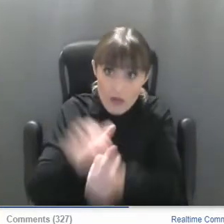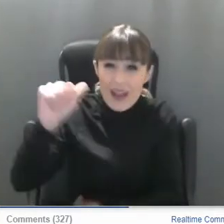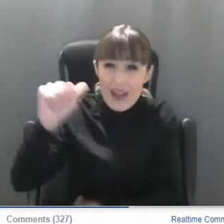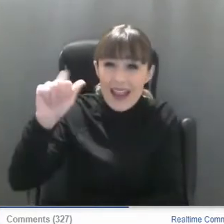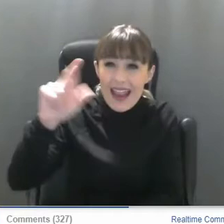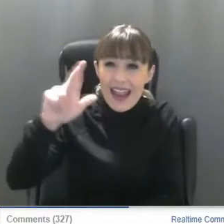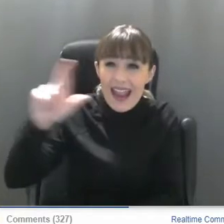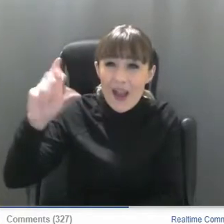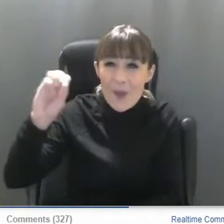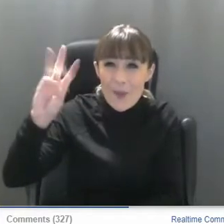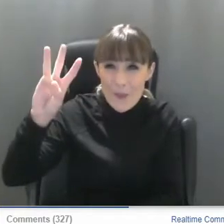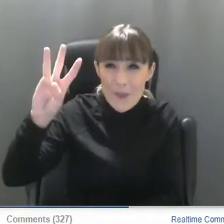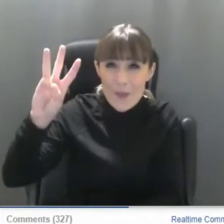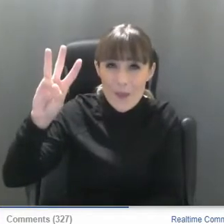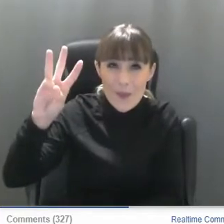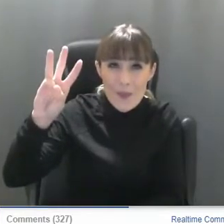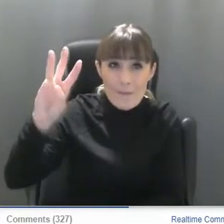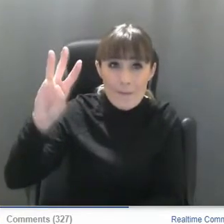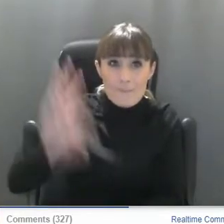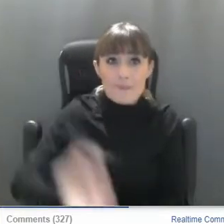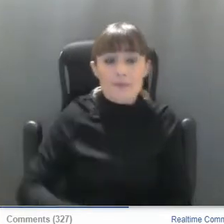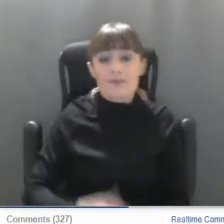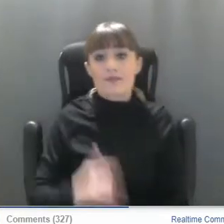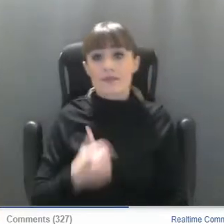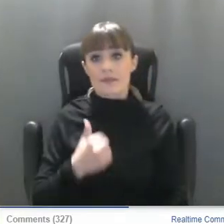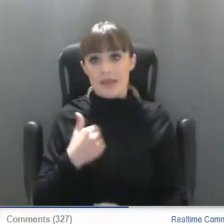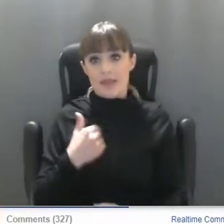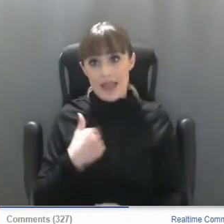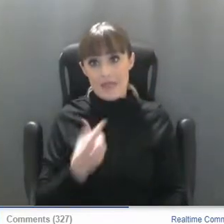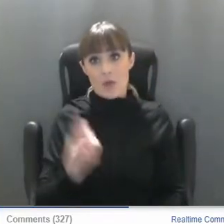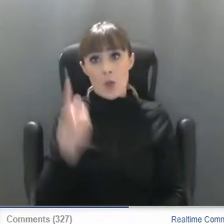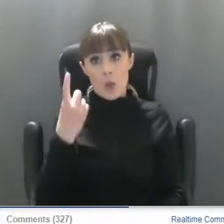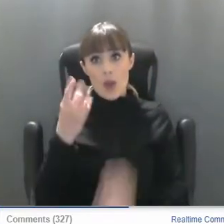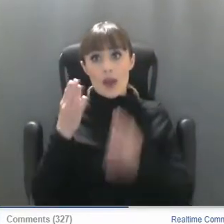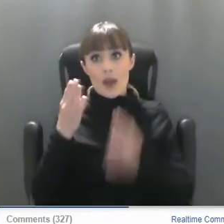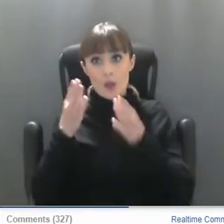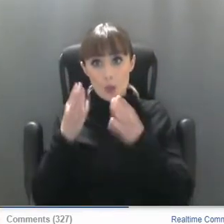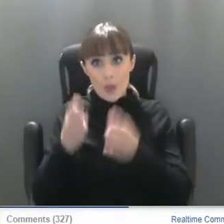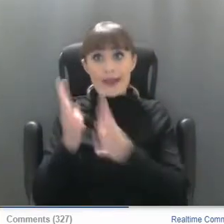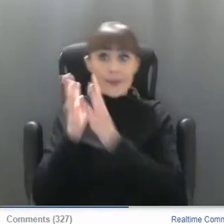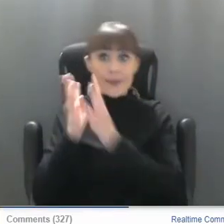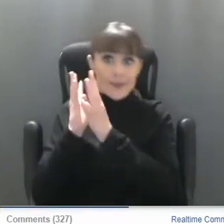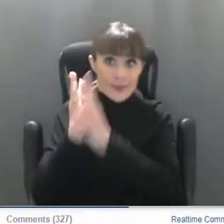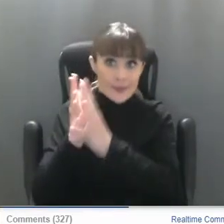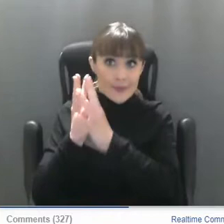We have one-way direction through the zoo. This is a great way for members to